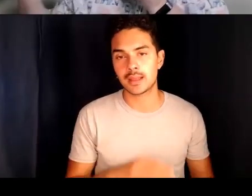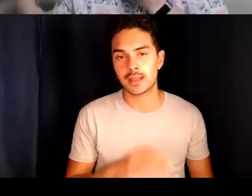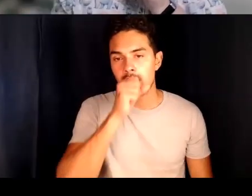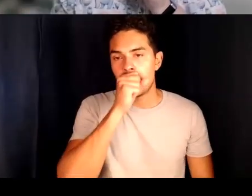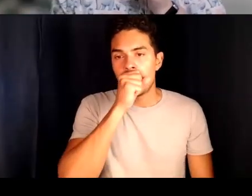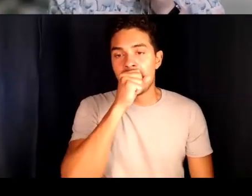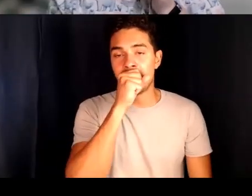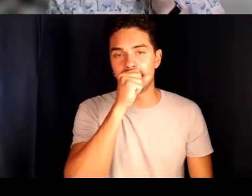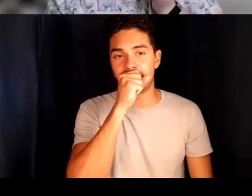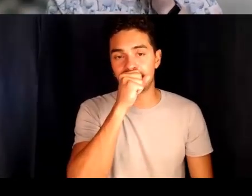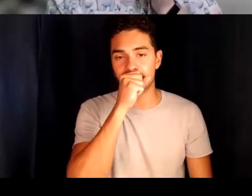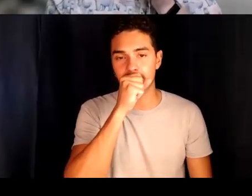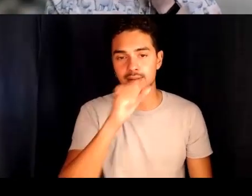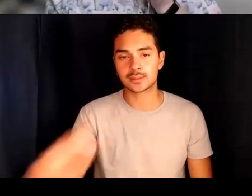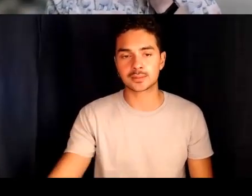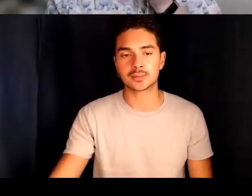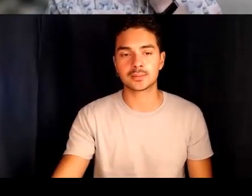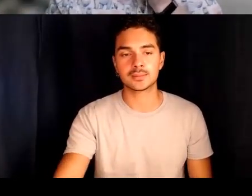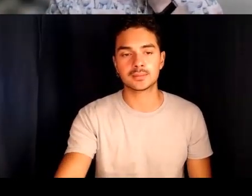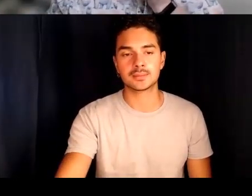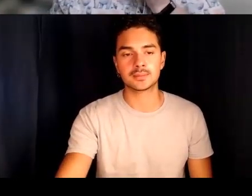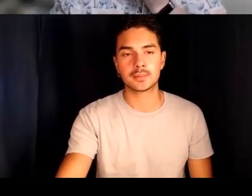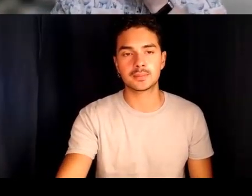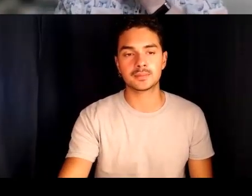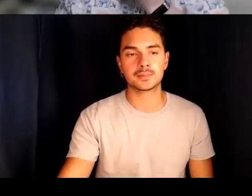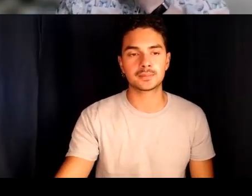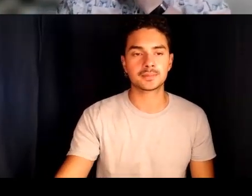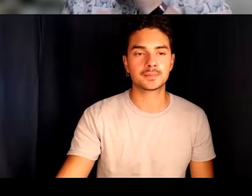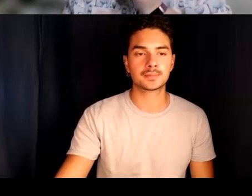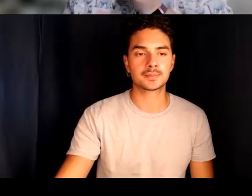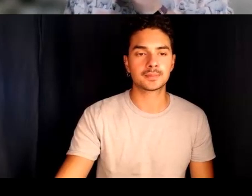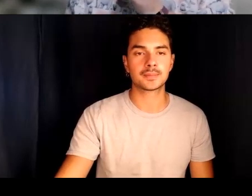If someone discloses a specific diagnosis to you,